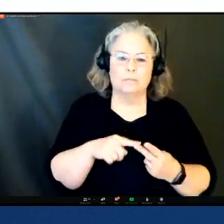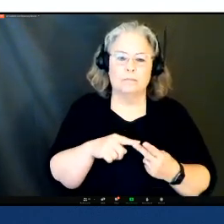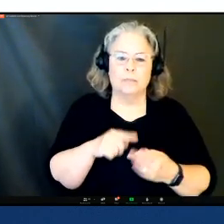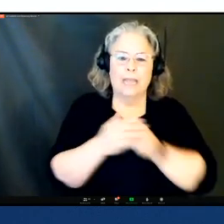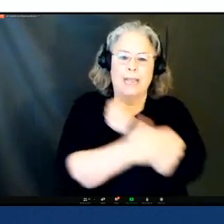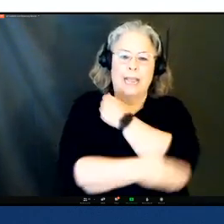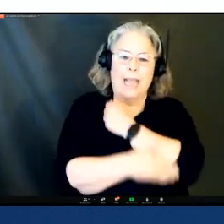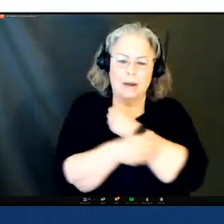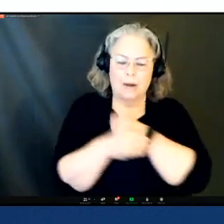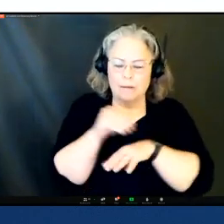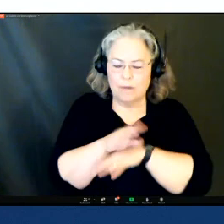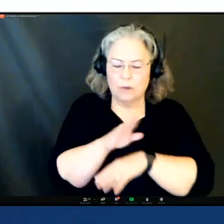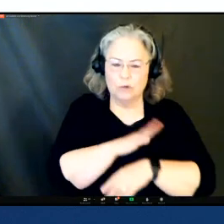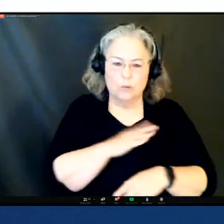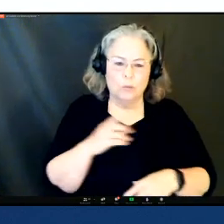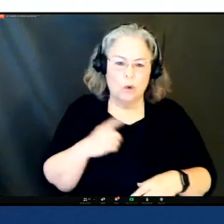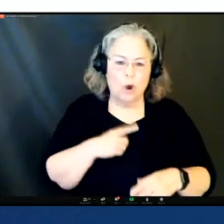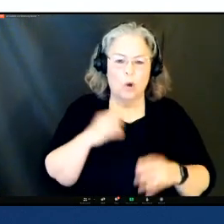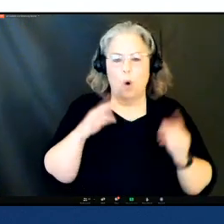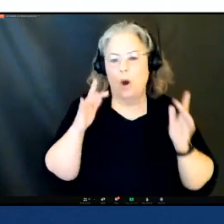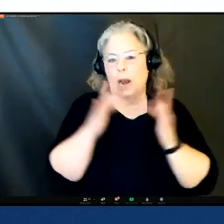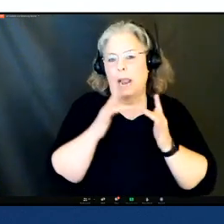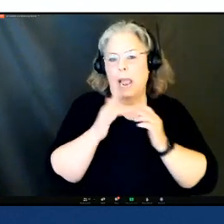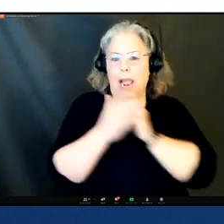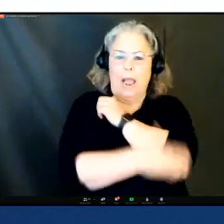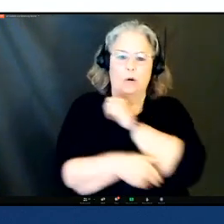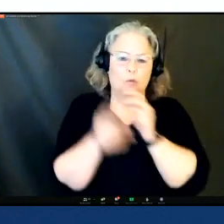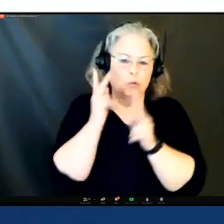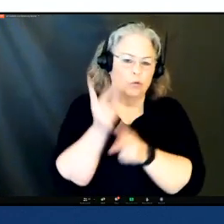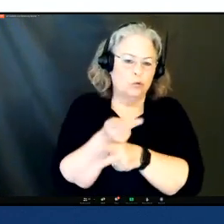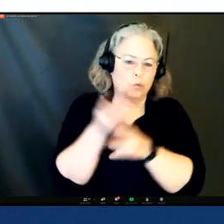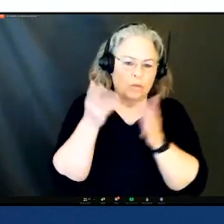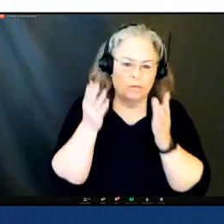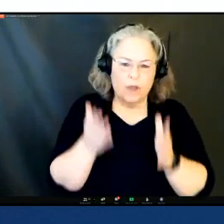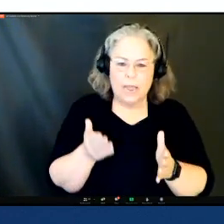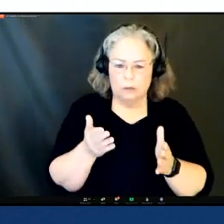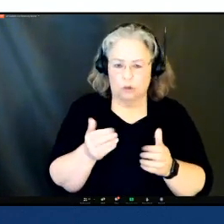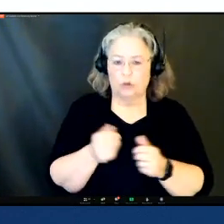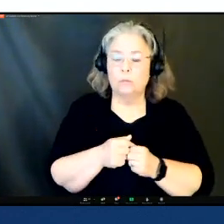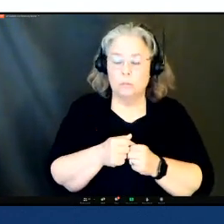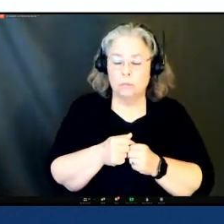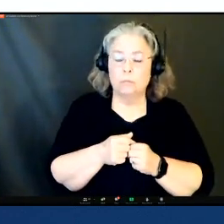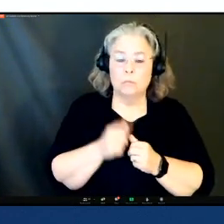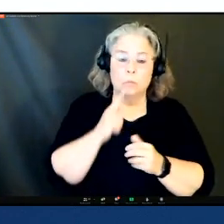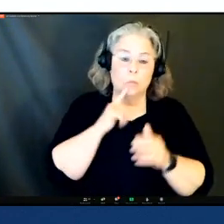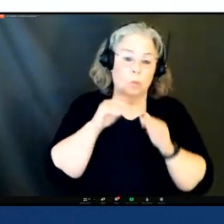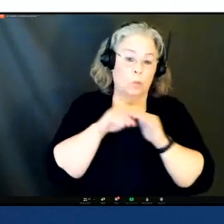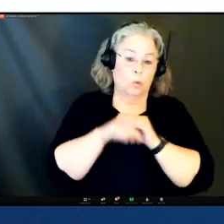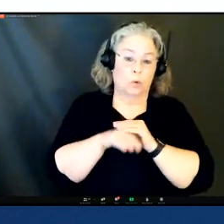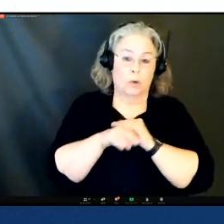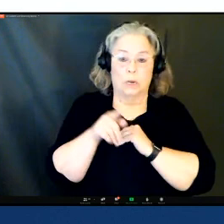supervisor and signing up to receive information about the county's budget in order to access these hyperlinks. Please download this